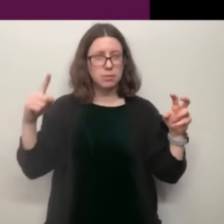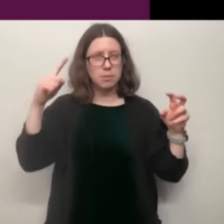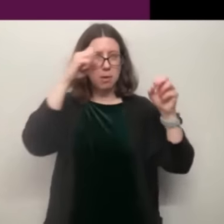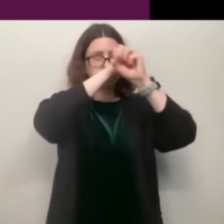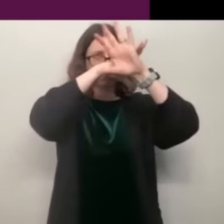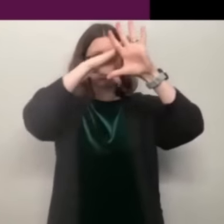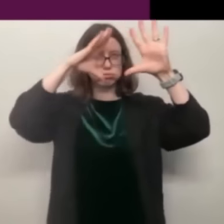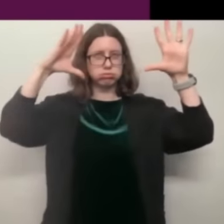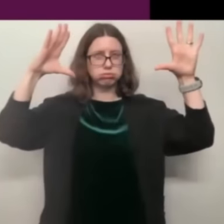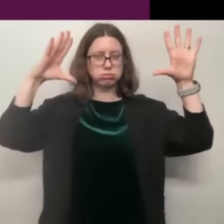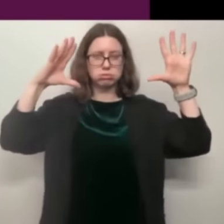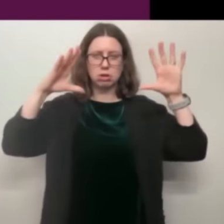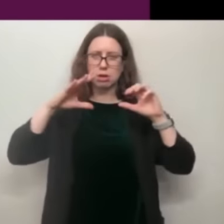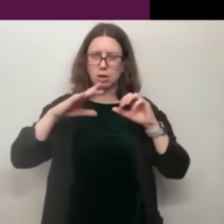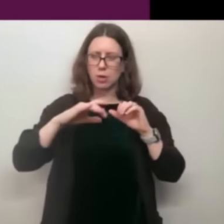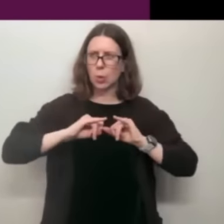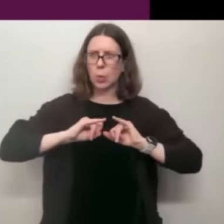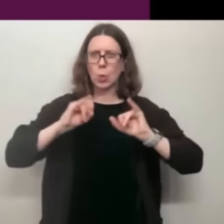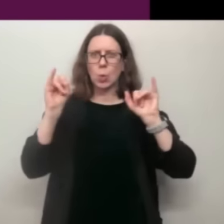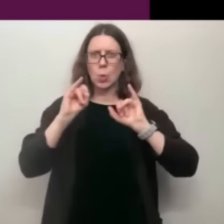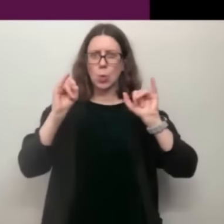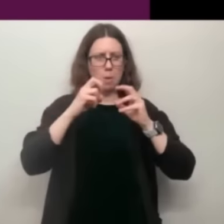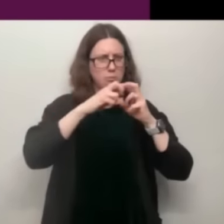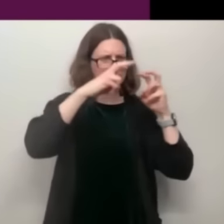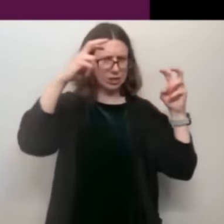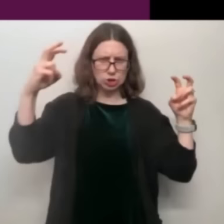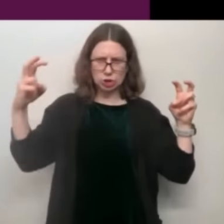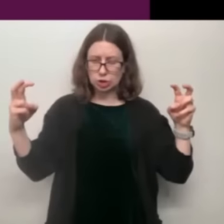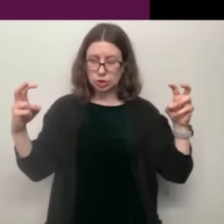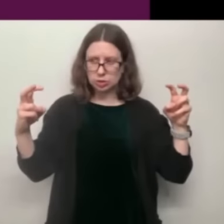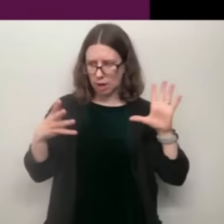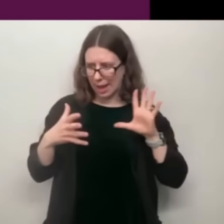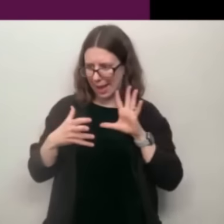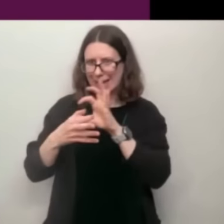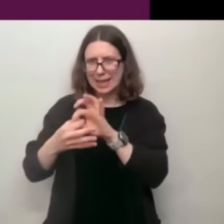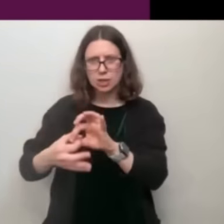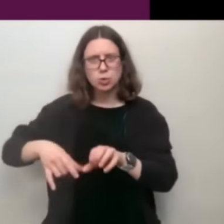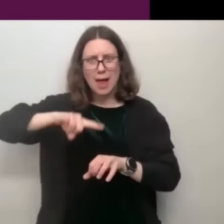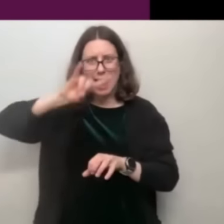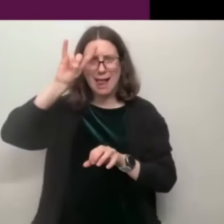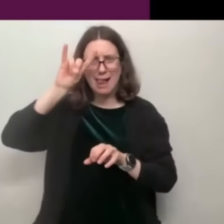that fatal bridge made by sin and death over chaos from the boundaries of hell